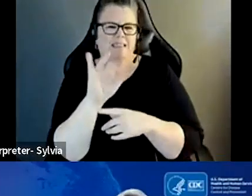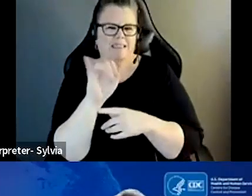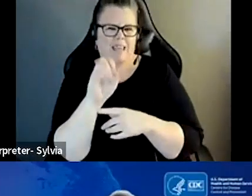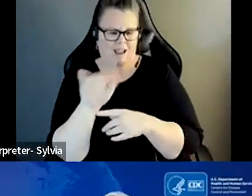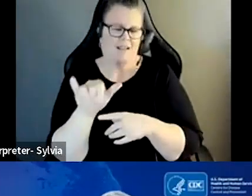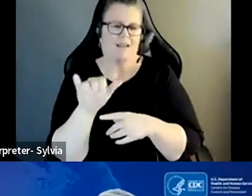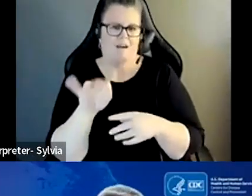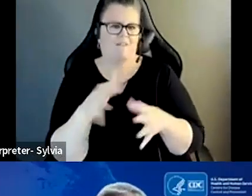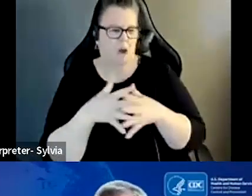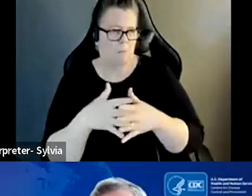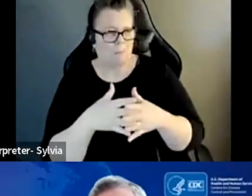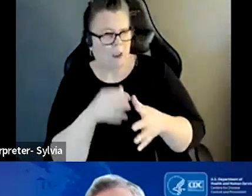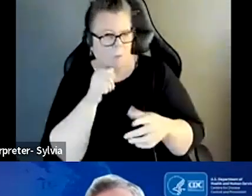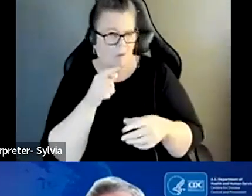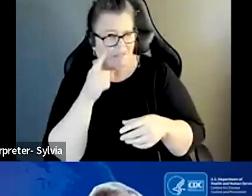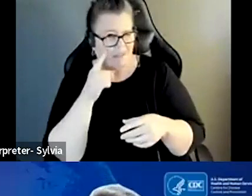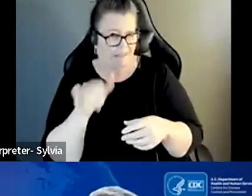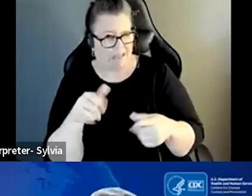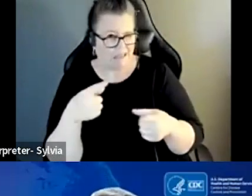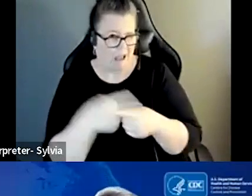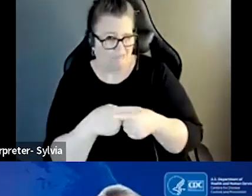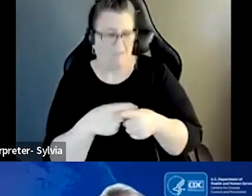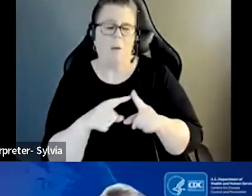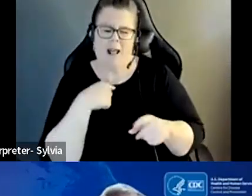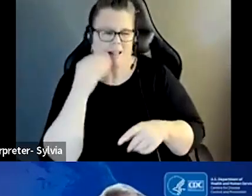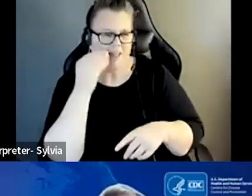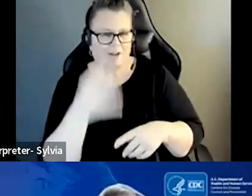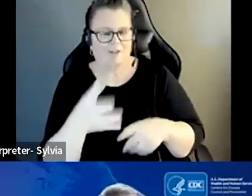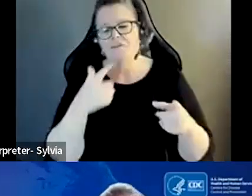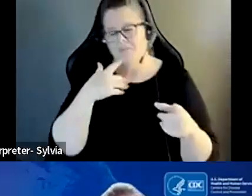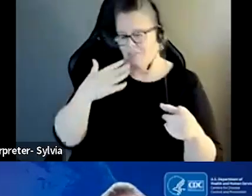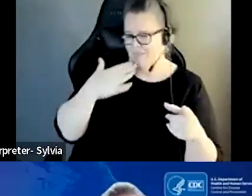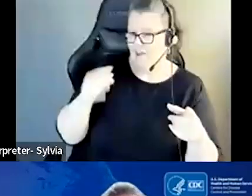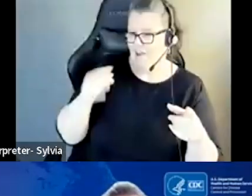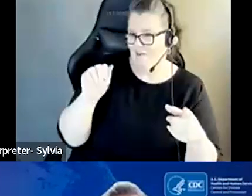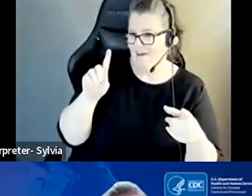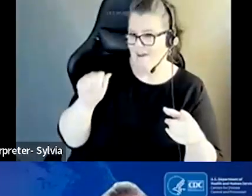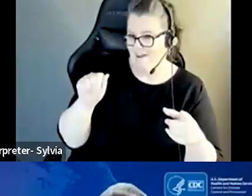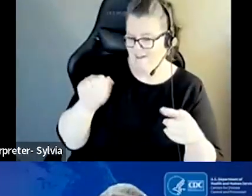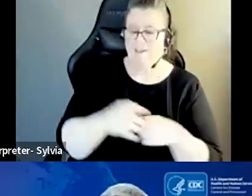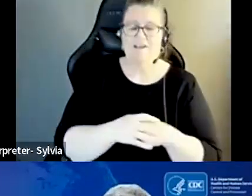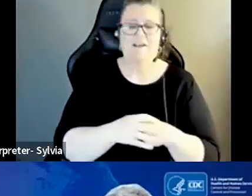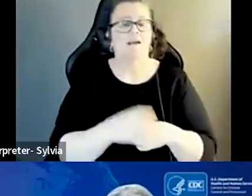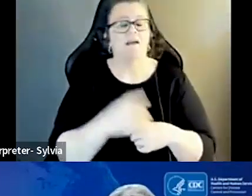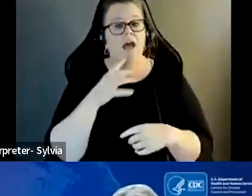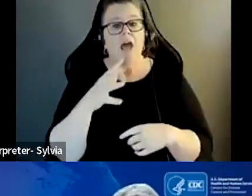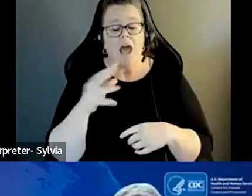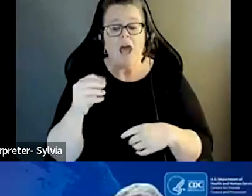but I'm just letting you know. Thanks so much, Ada. And just as a housekeeping reminder for the ACD members, during the Q&A session